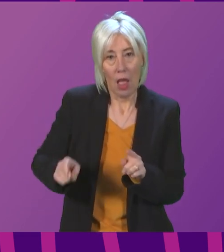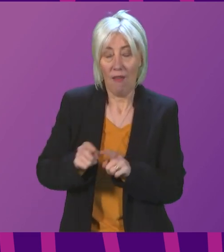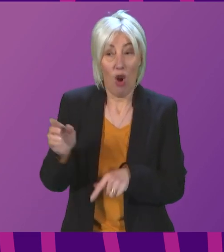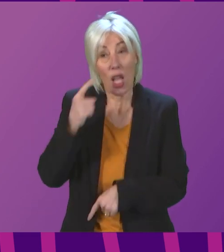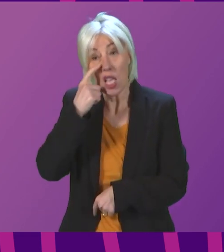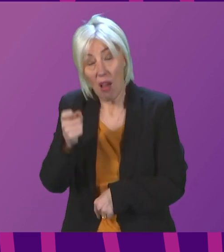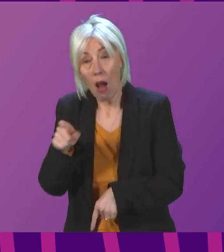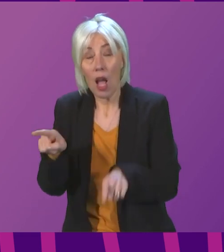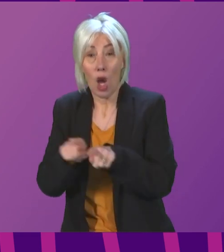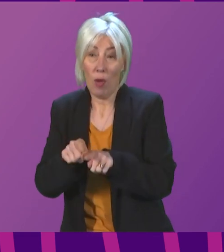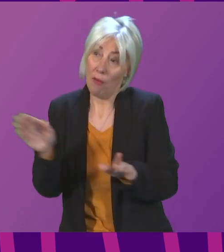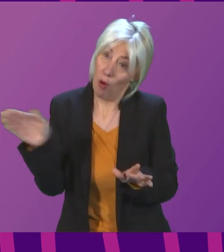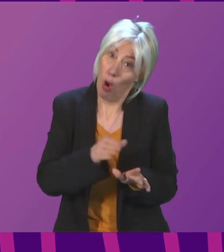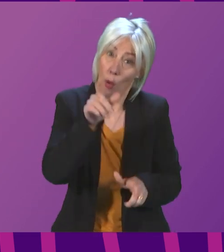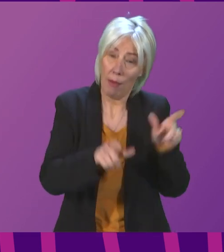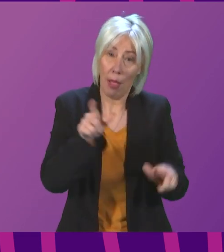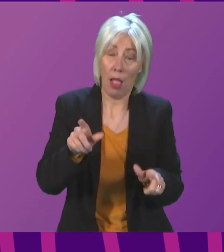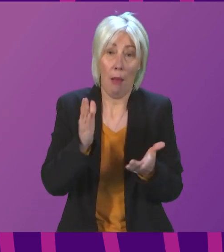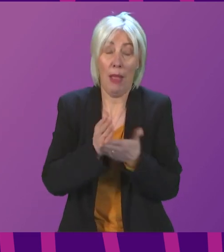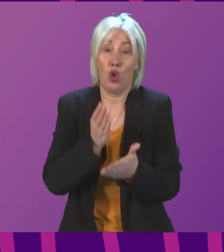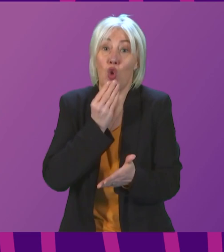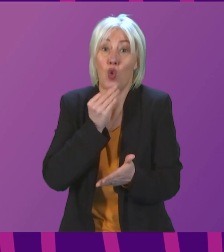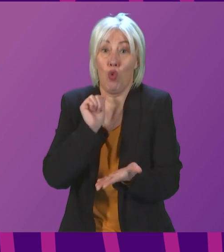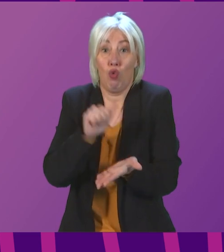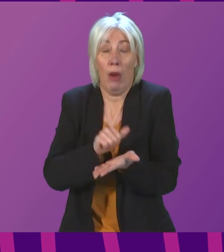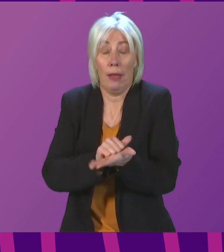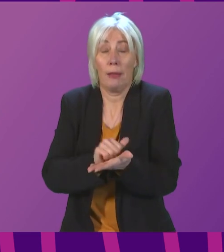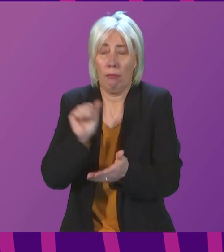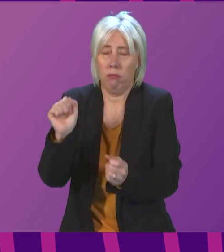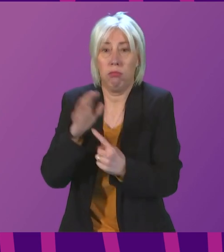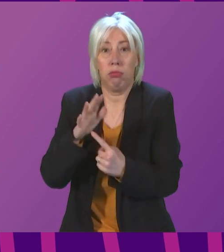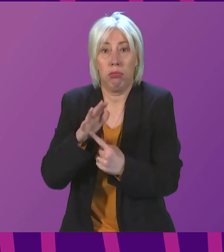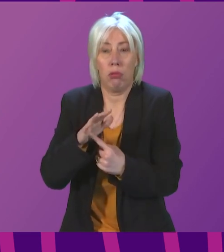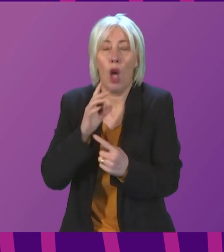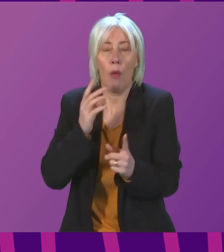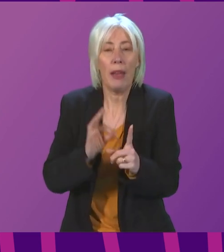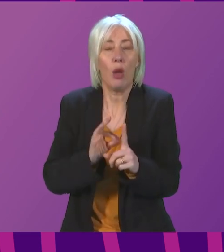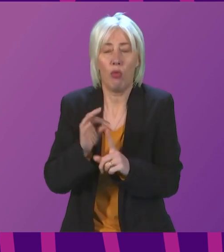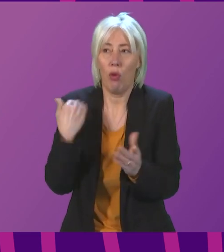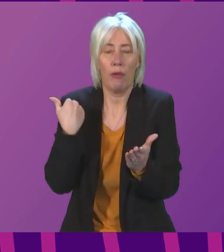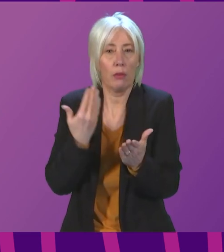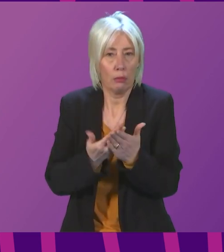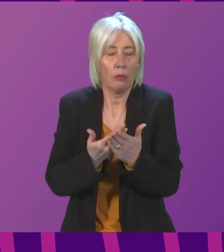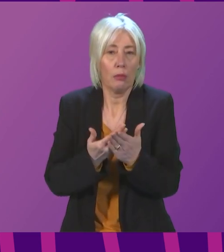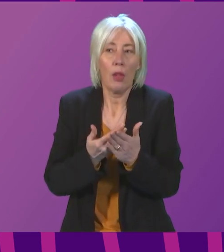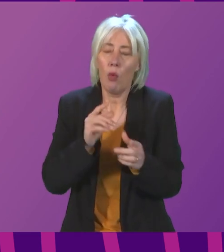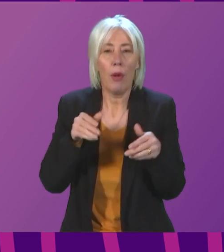pumps is important, but it is also vital that they are used effectively. We have made improvements on that in years gone by, and we will continue to focus on